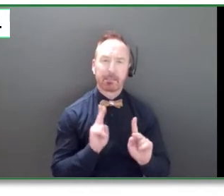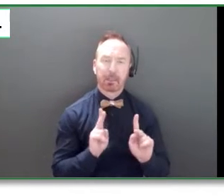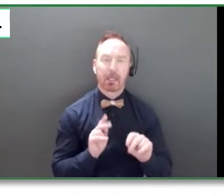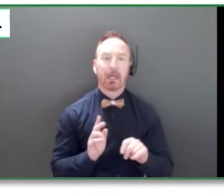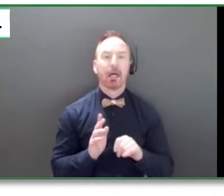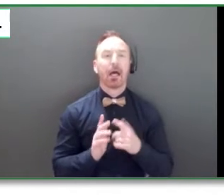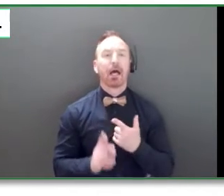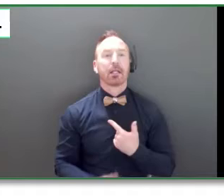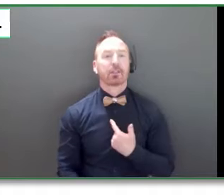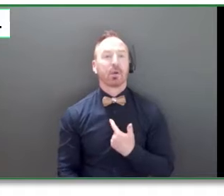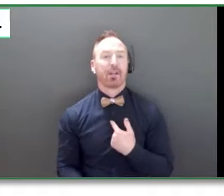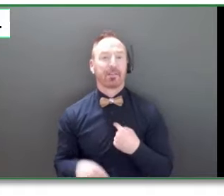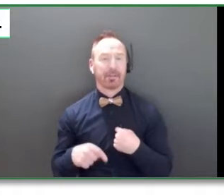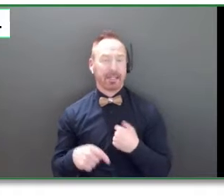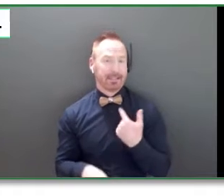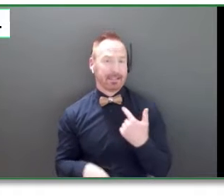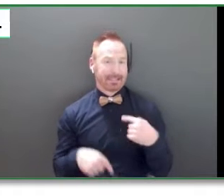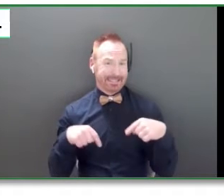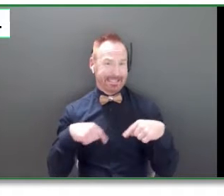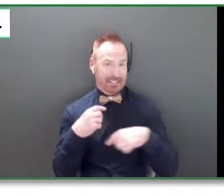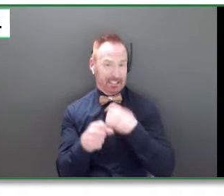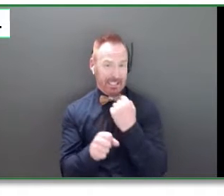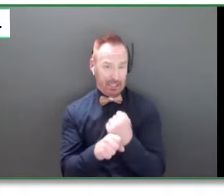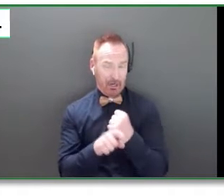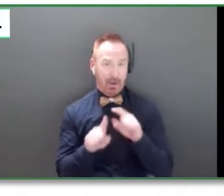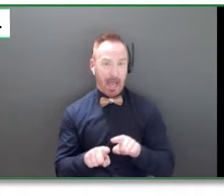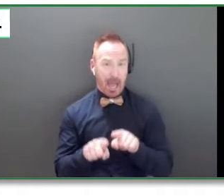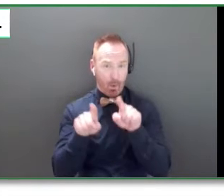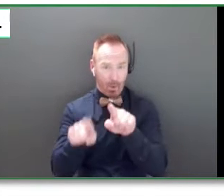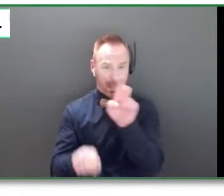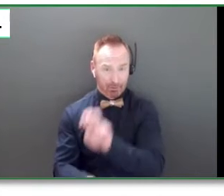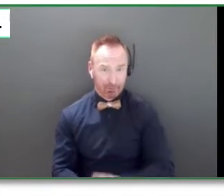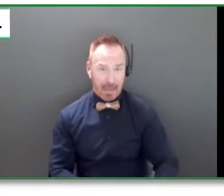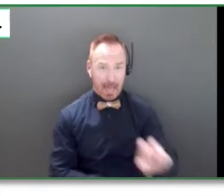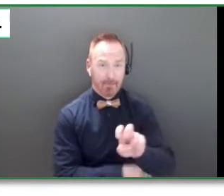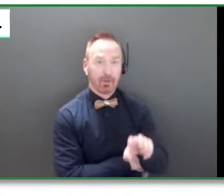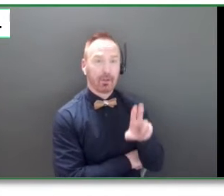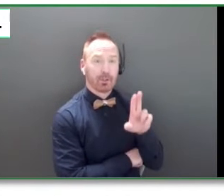year and I was over at the gates - free